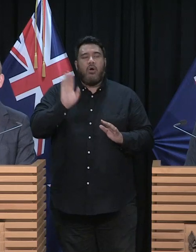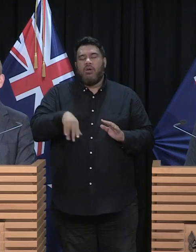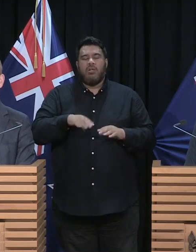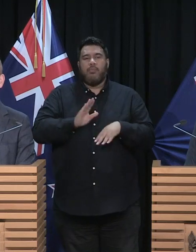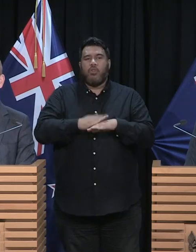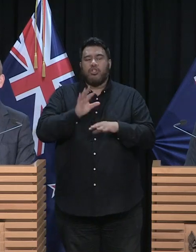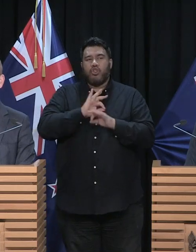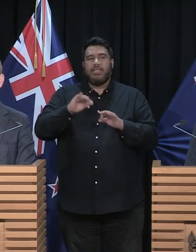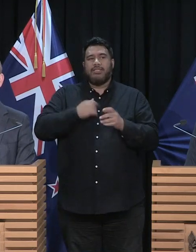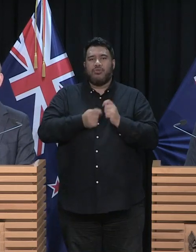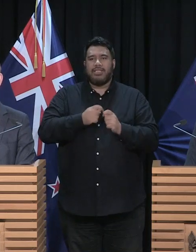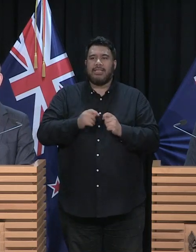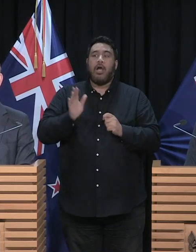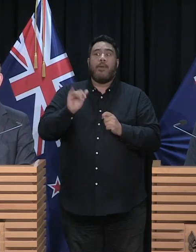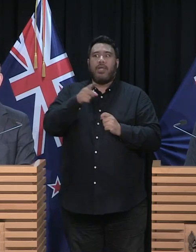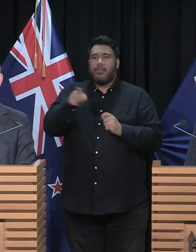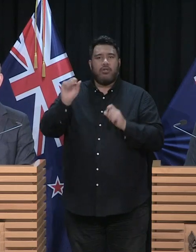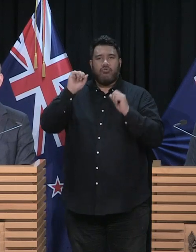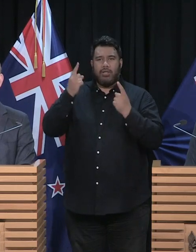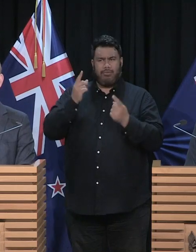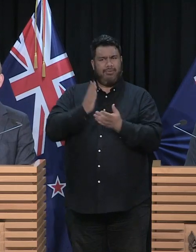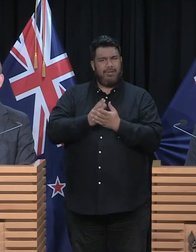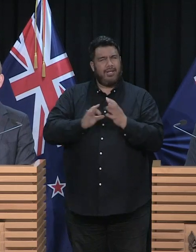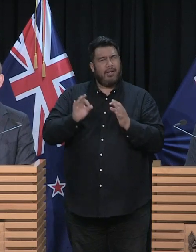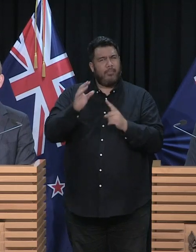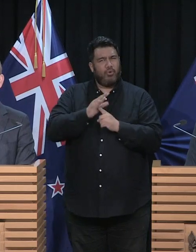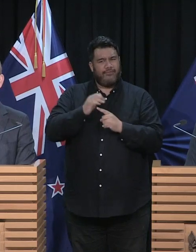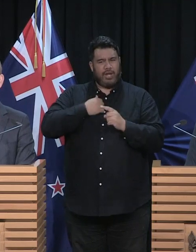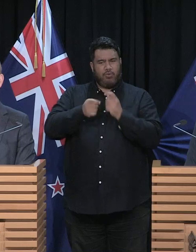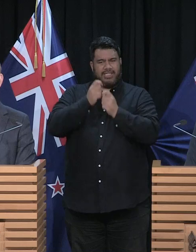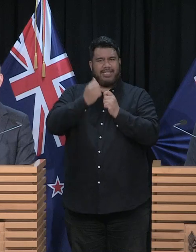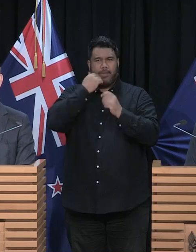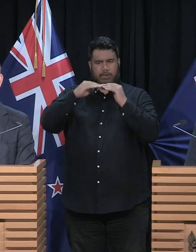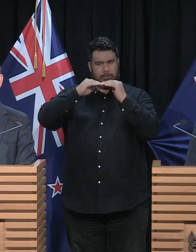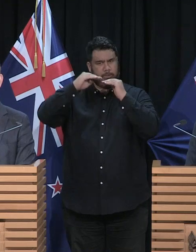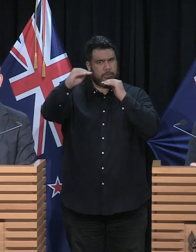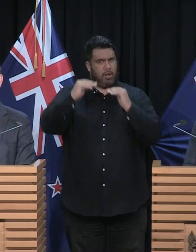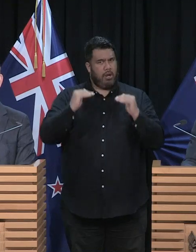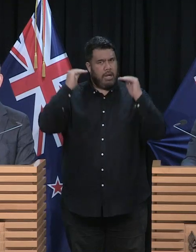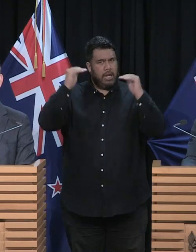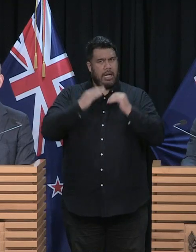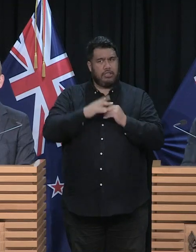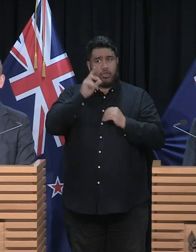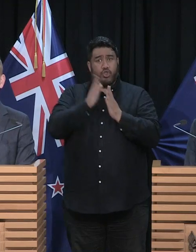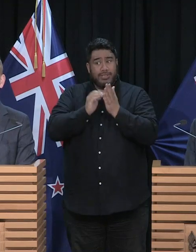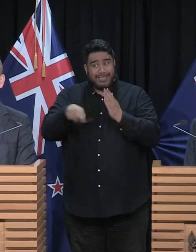in. And they don't necessarily see how important it is for us to keep our testing rates up.